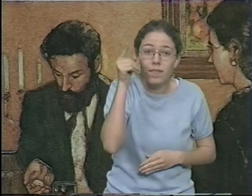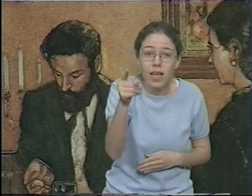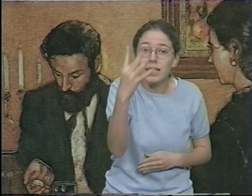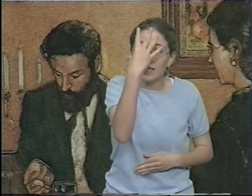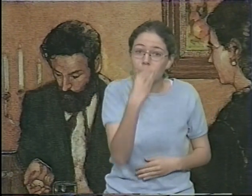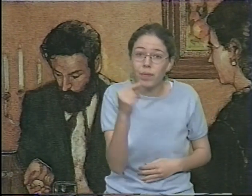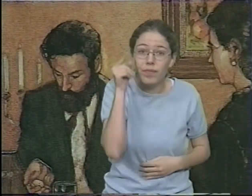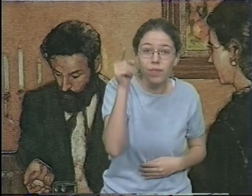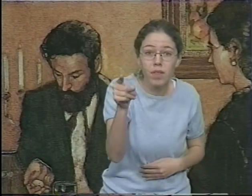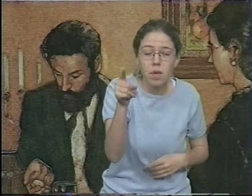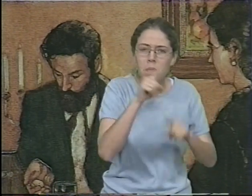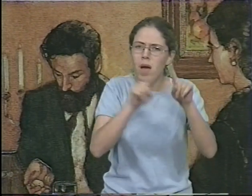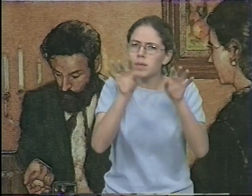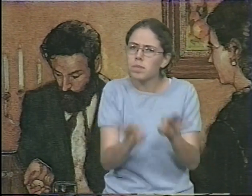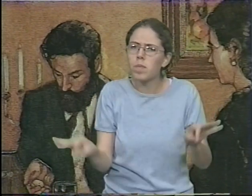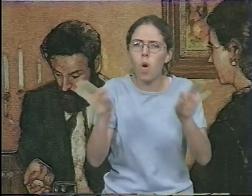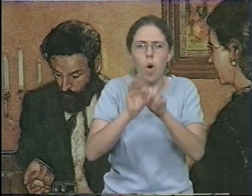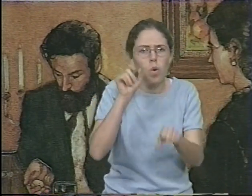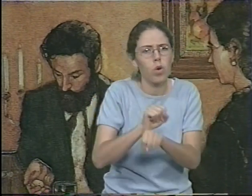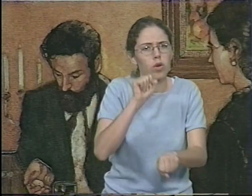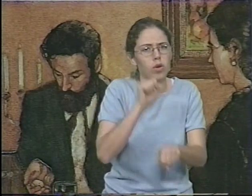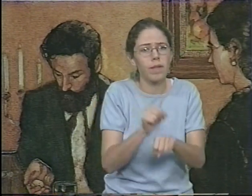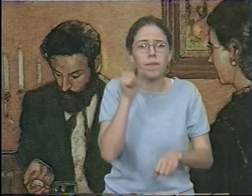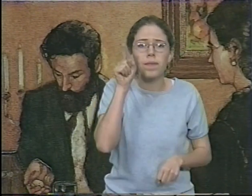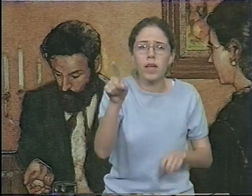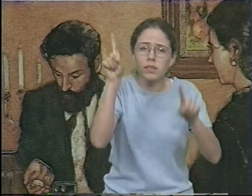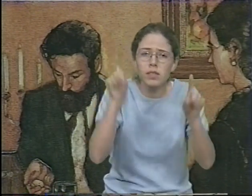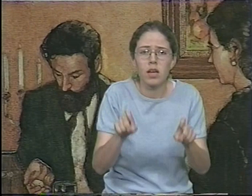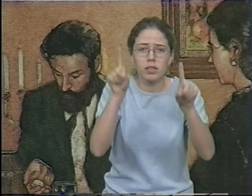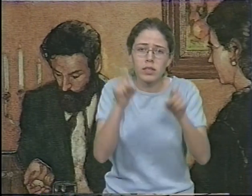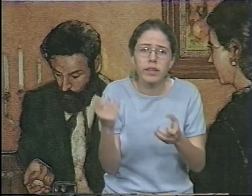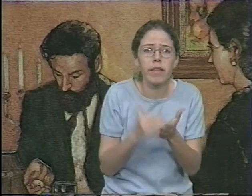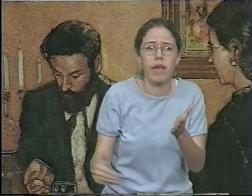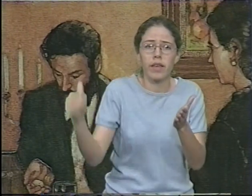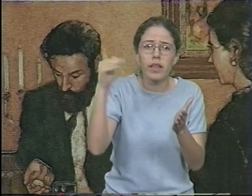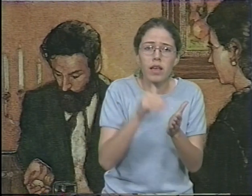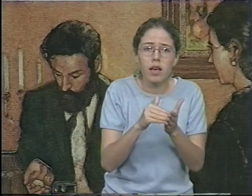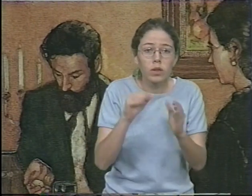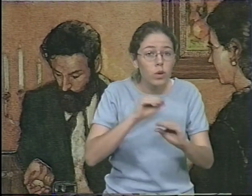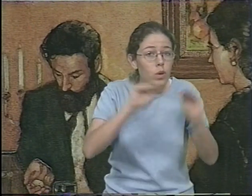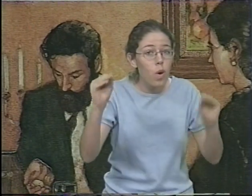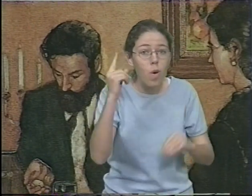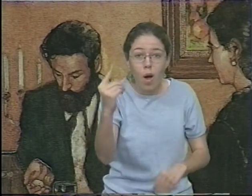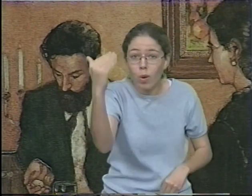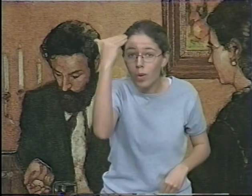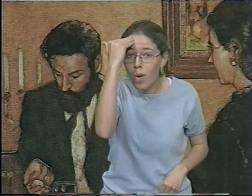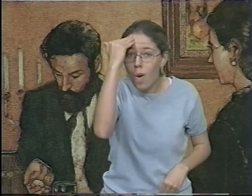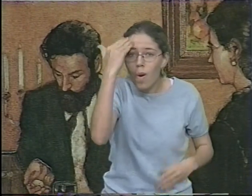He ate there. He slept there. But mainly he worked there, repeating his experiments.